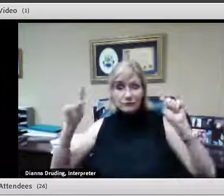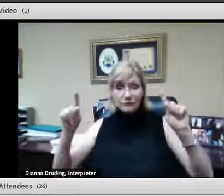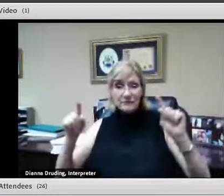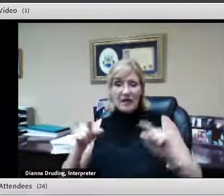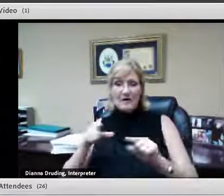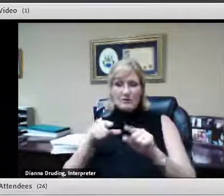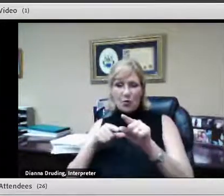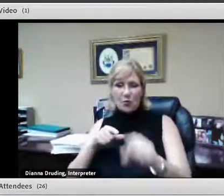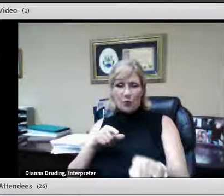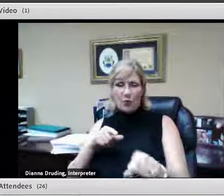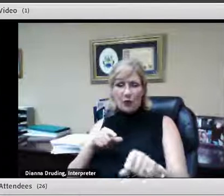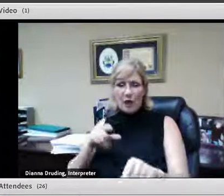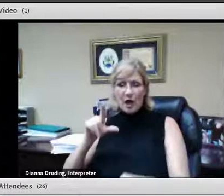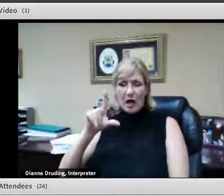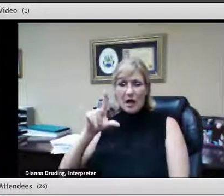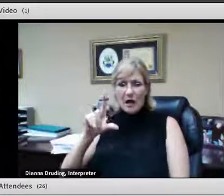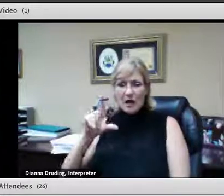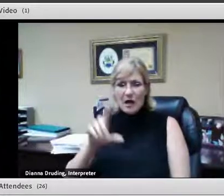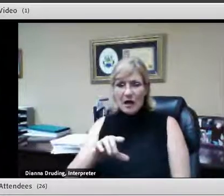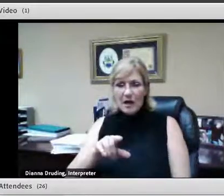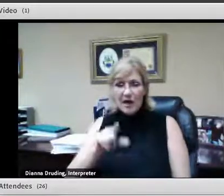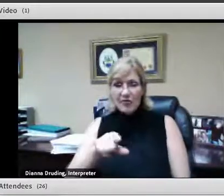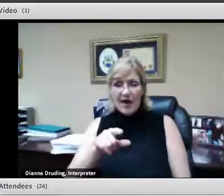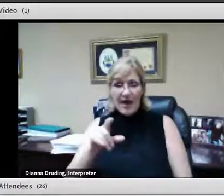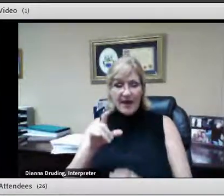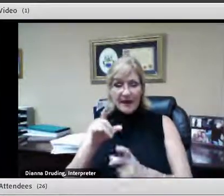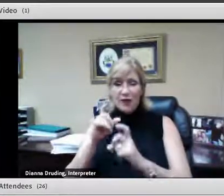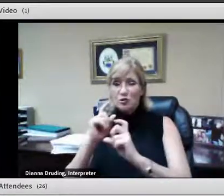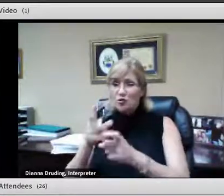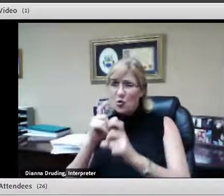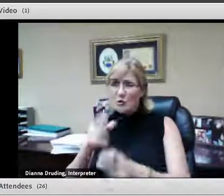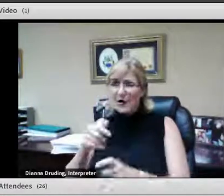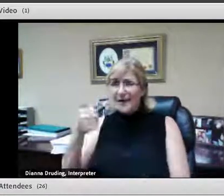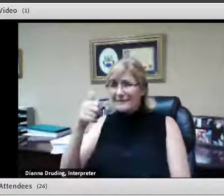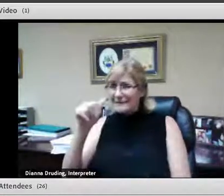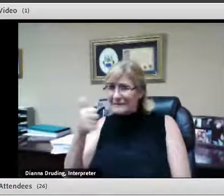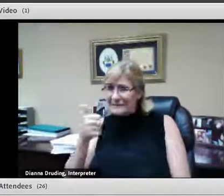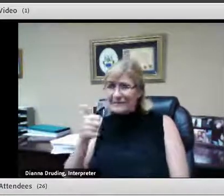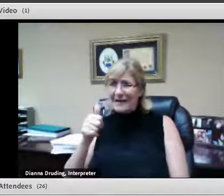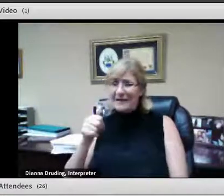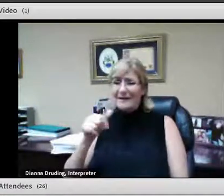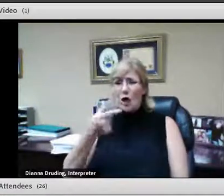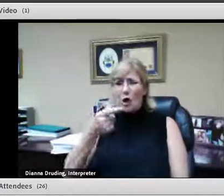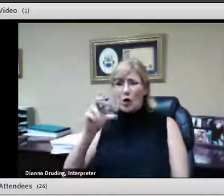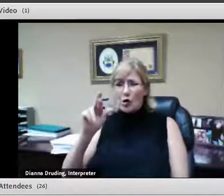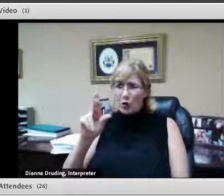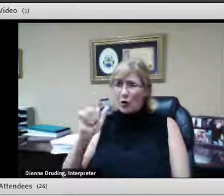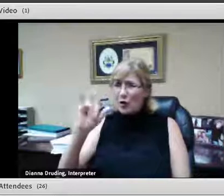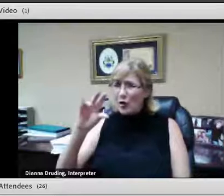if you've never seen it. They actually donate 10 grains of rice for each math or vocabulary question that they answer correctly.